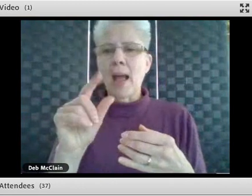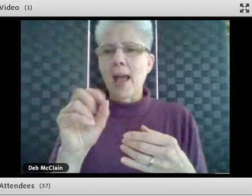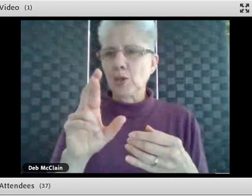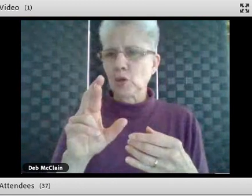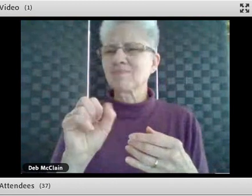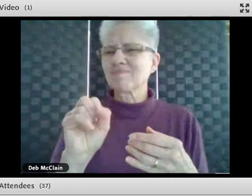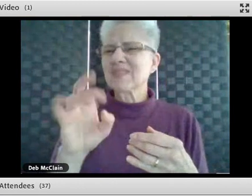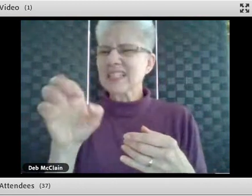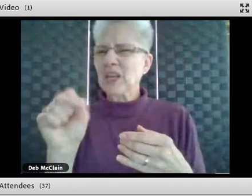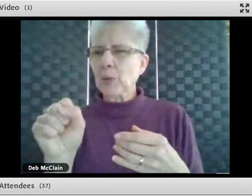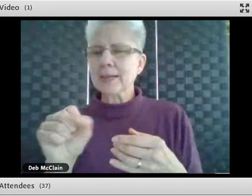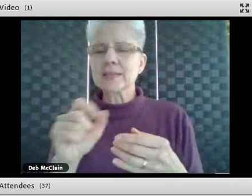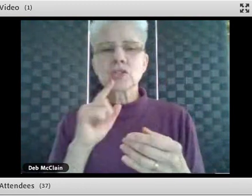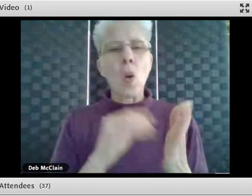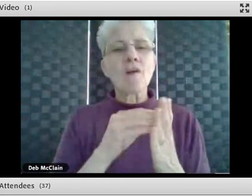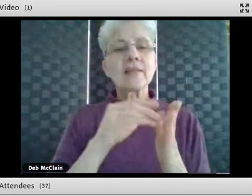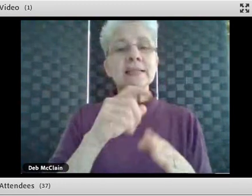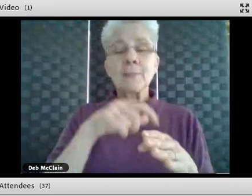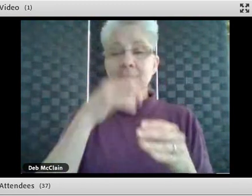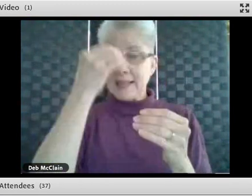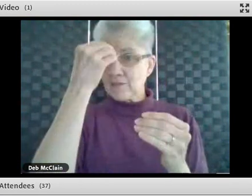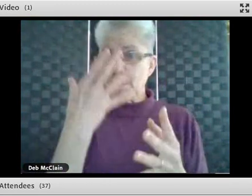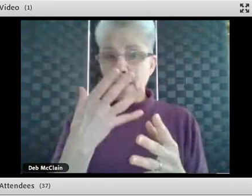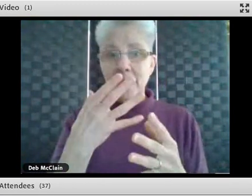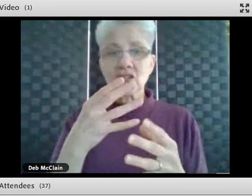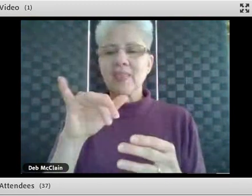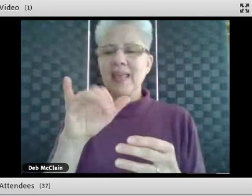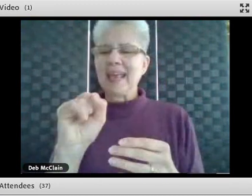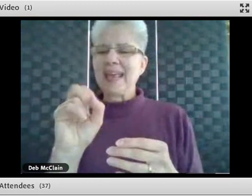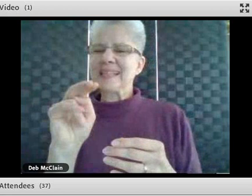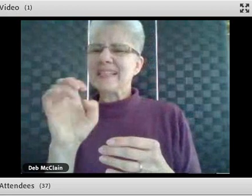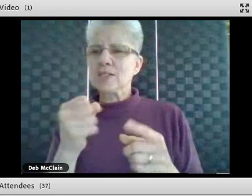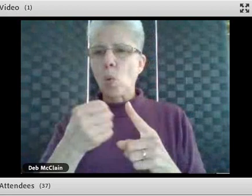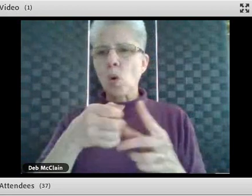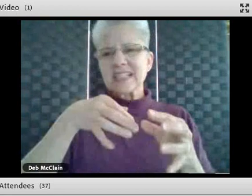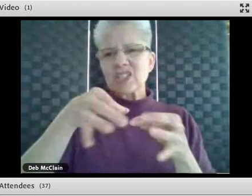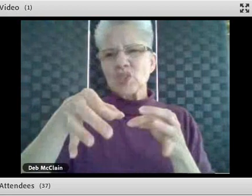So that's -- Oftentimes, that information, the is-ness, or the descriptive part